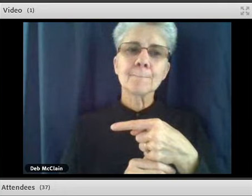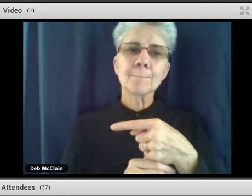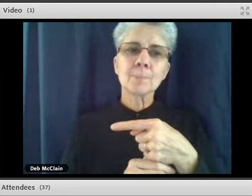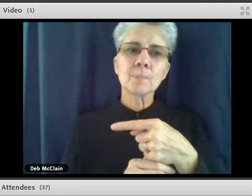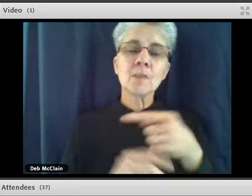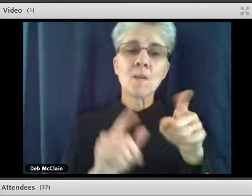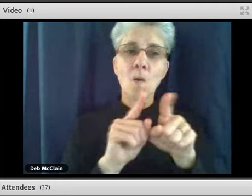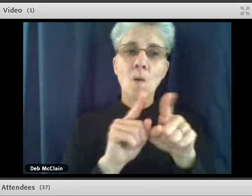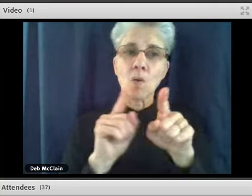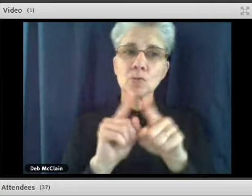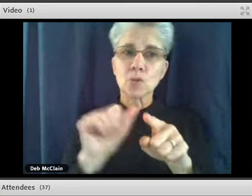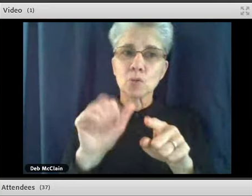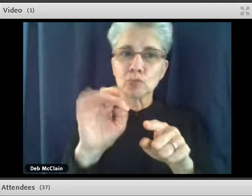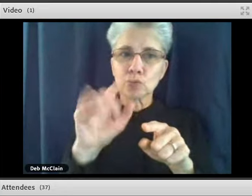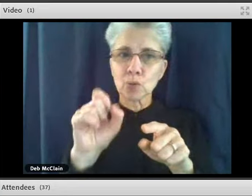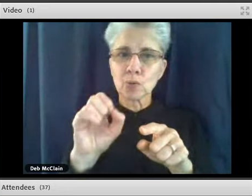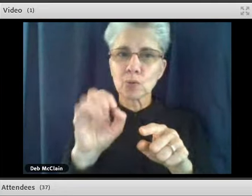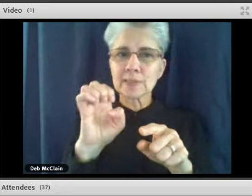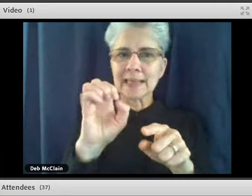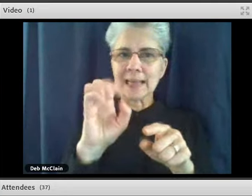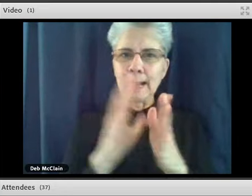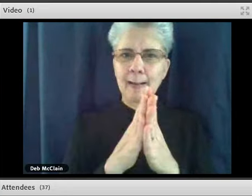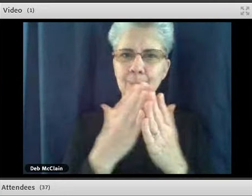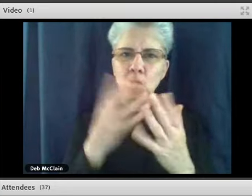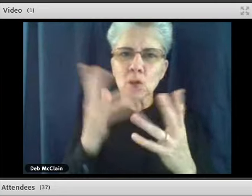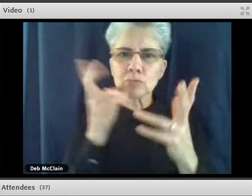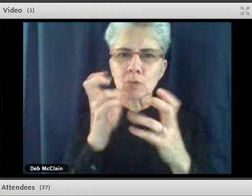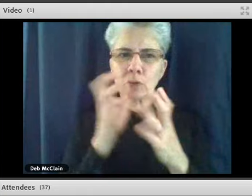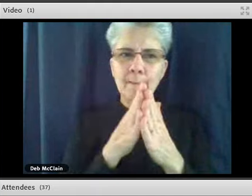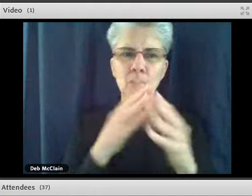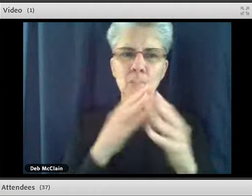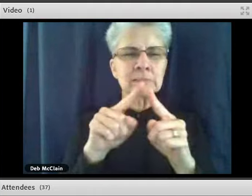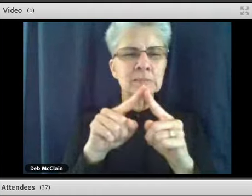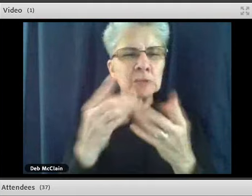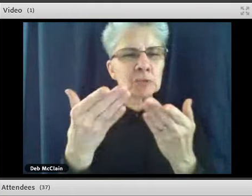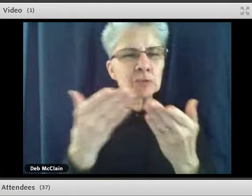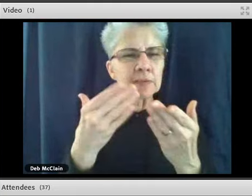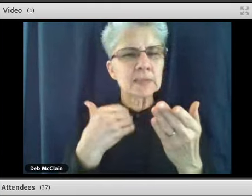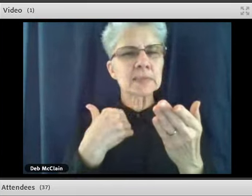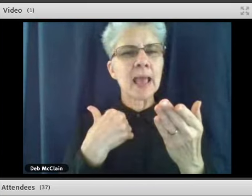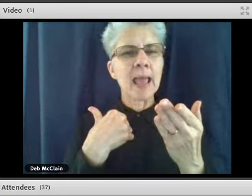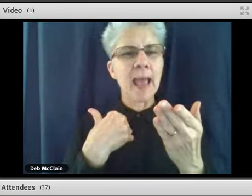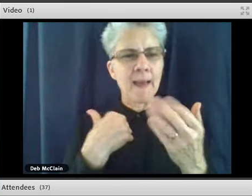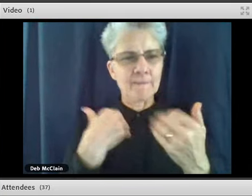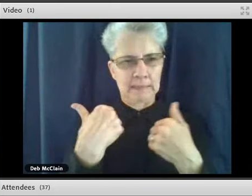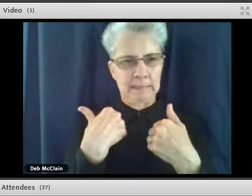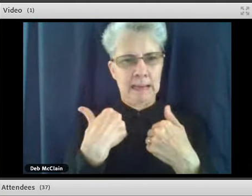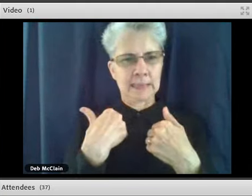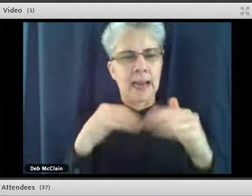And getting access to information. Also journals, e-books, and audio books, different services,